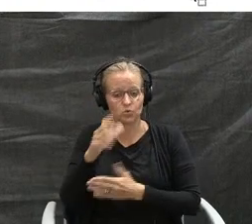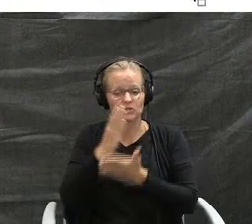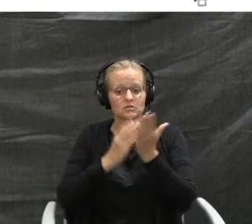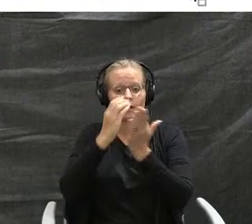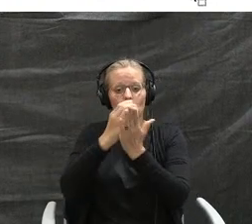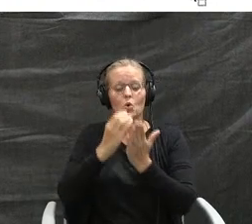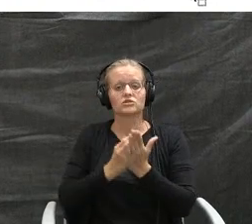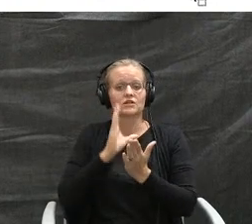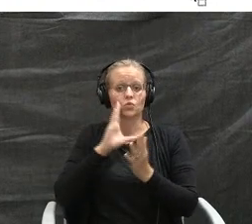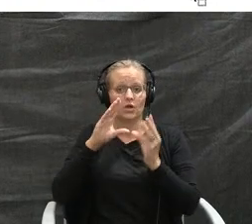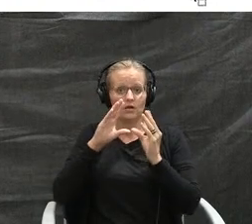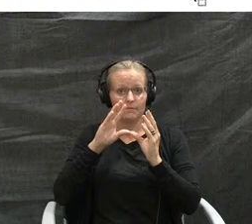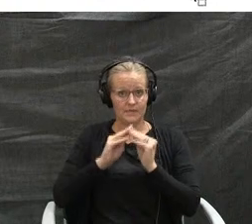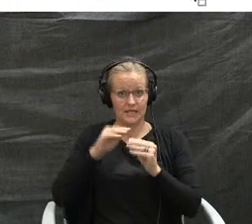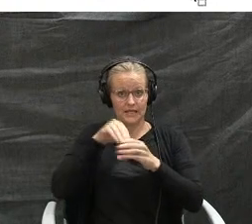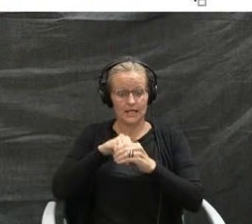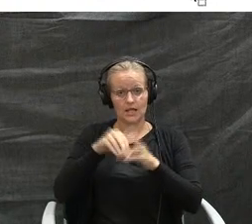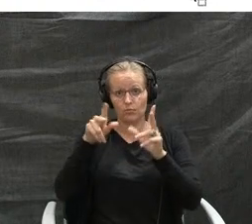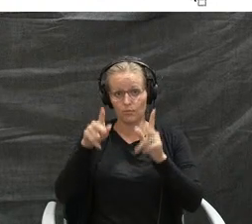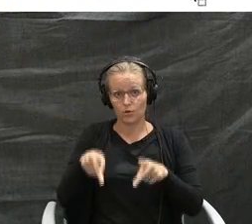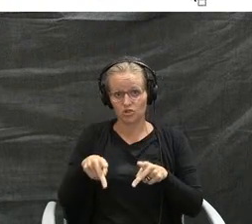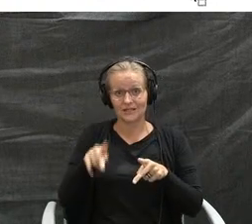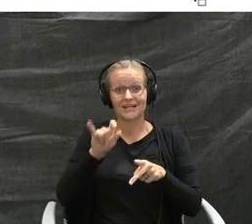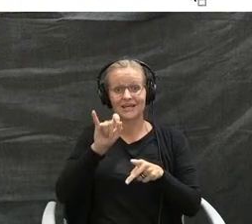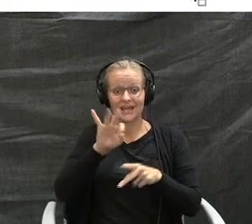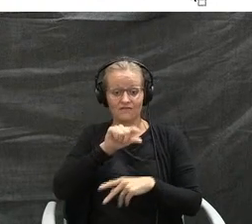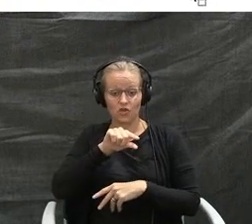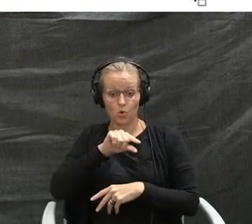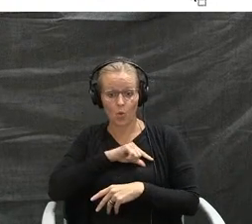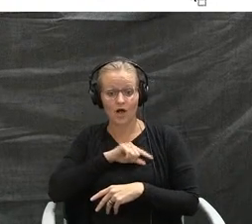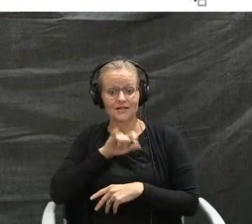quality of the experience really dictates that they should be in